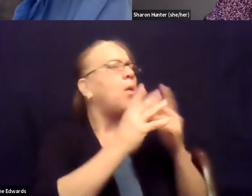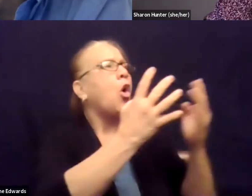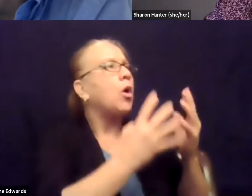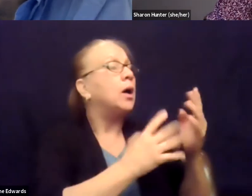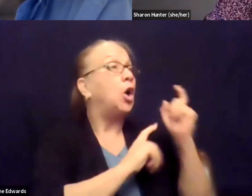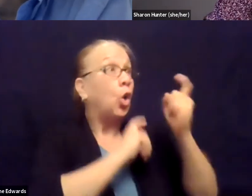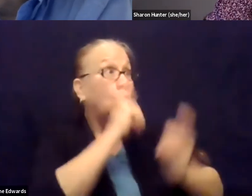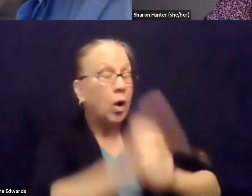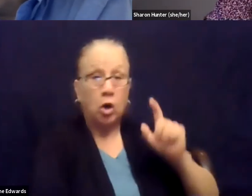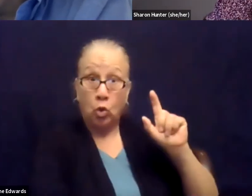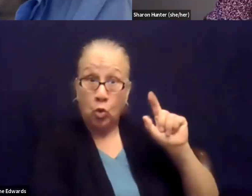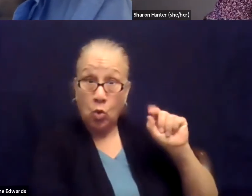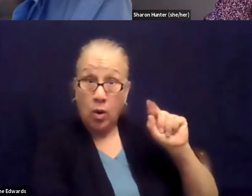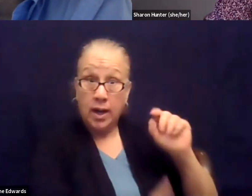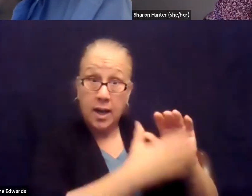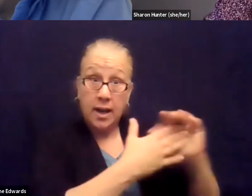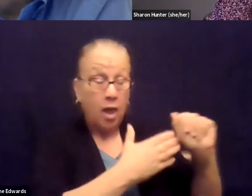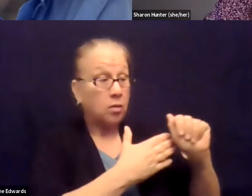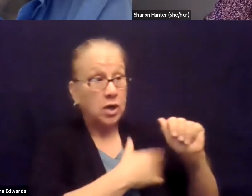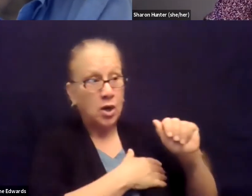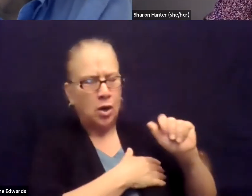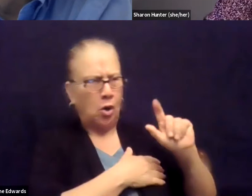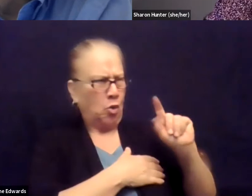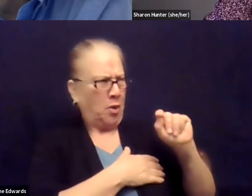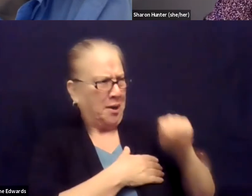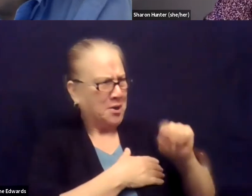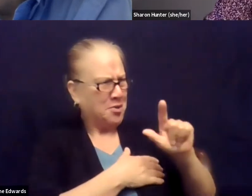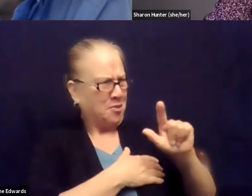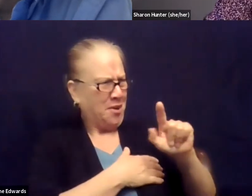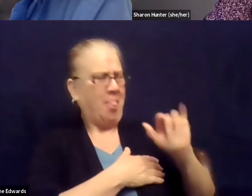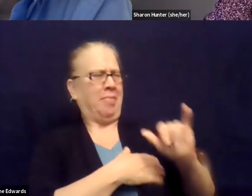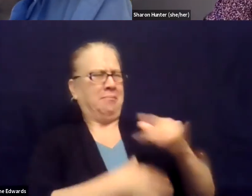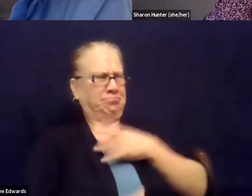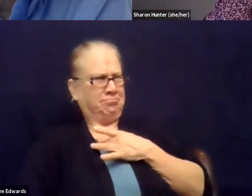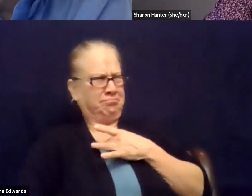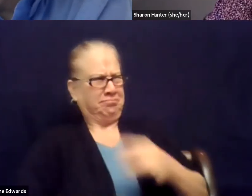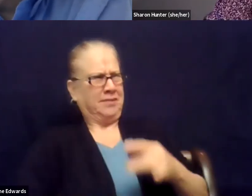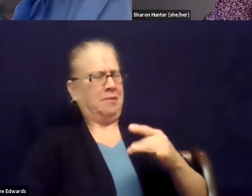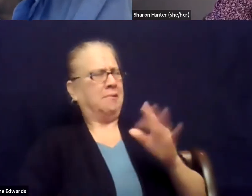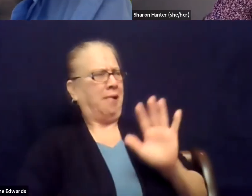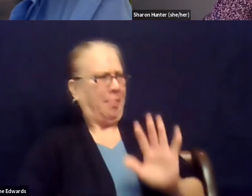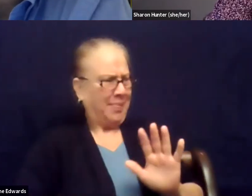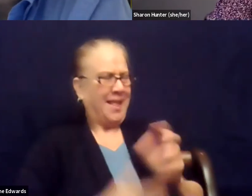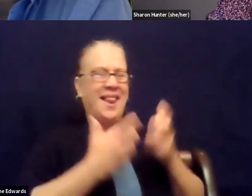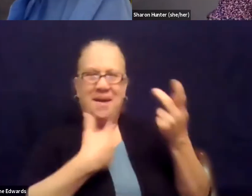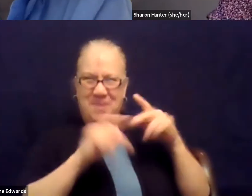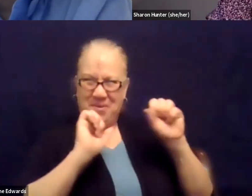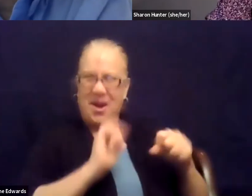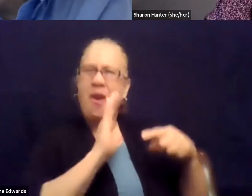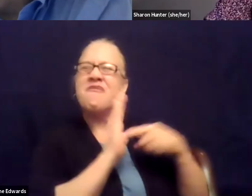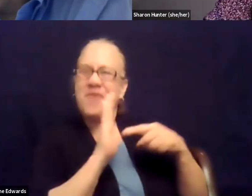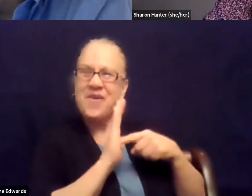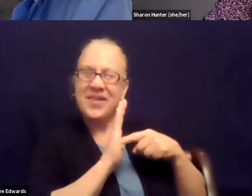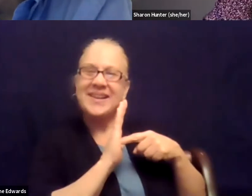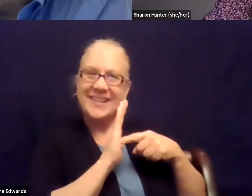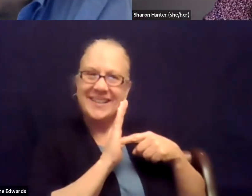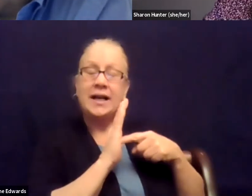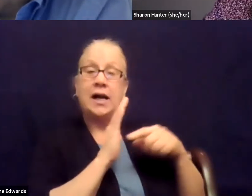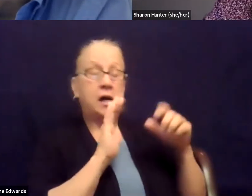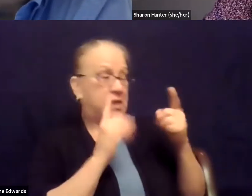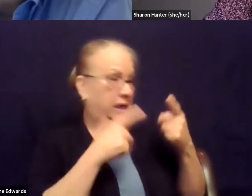and 21 cents, that was clever, a level a lot of people can afford. They might give again.